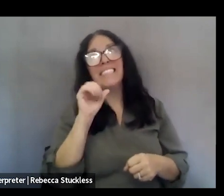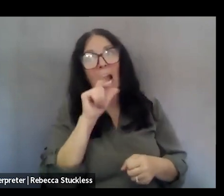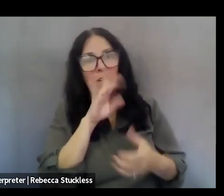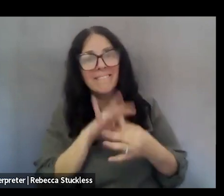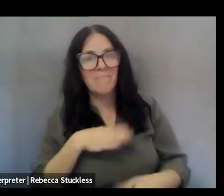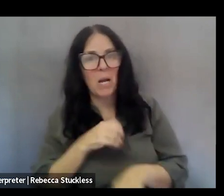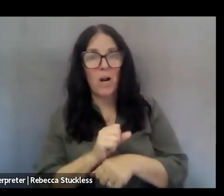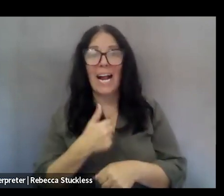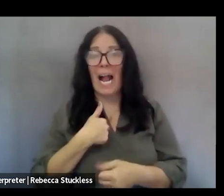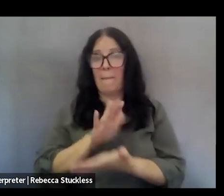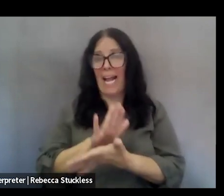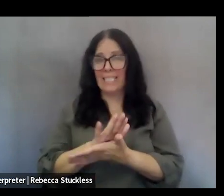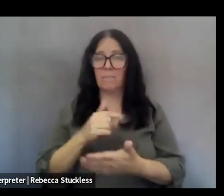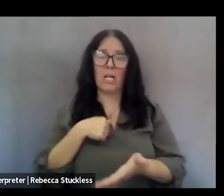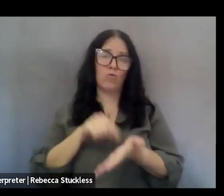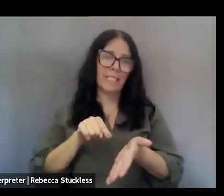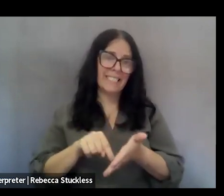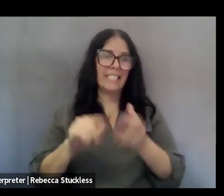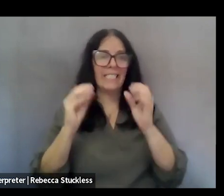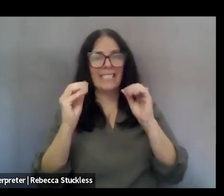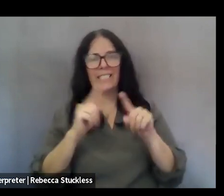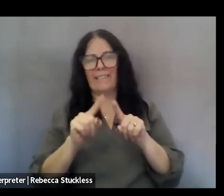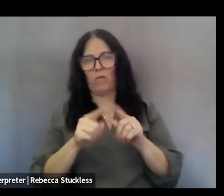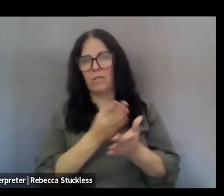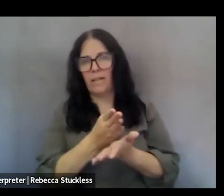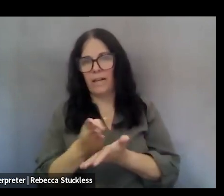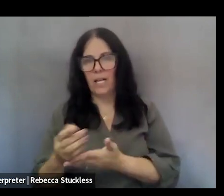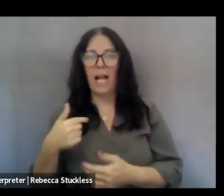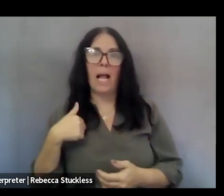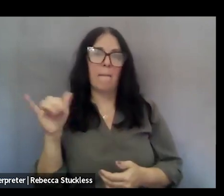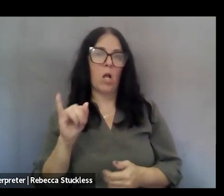I research and teach in a bunch of different areas, I'm also a person who